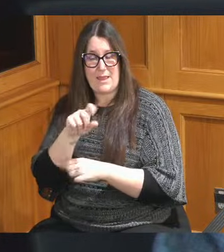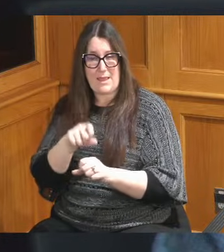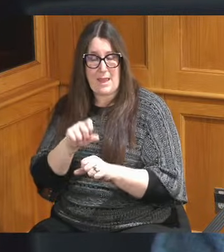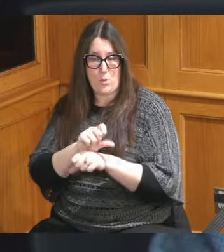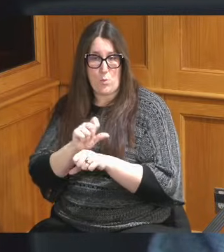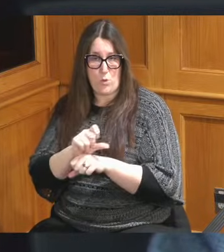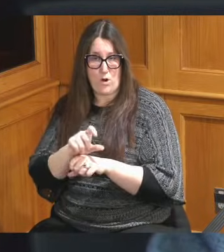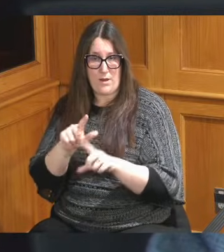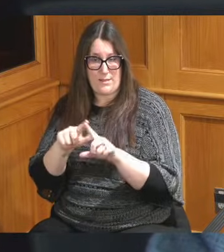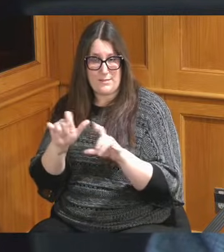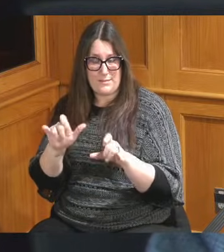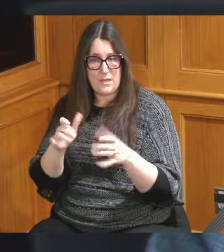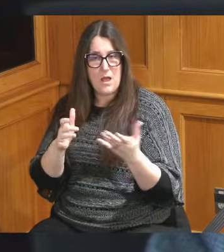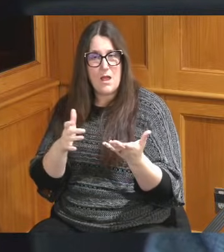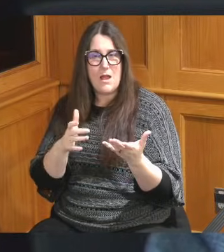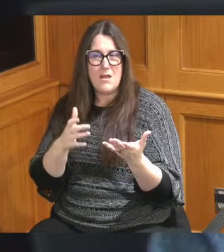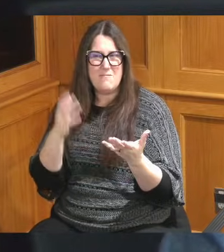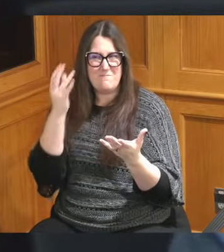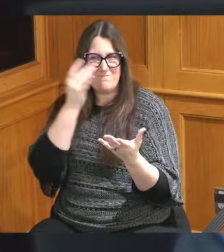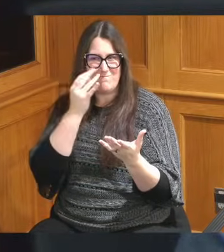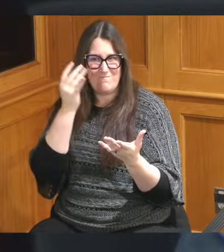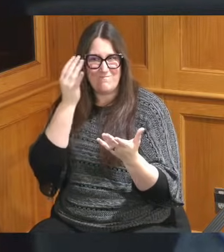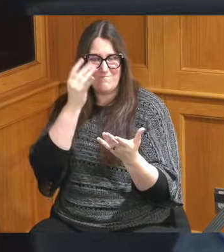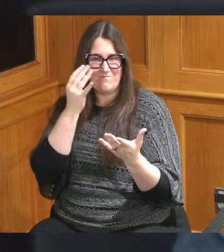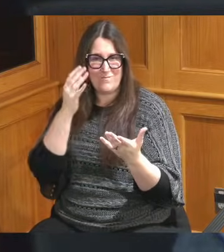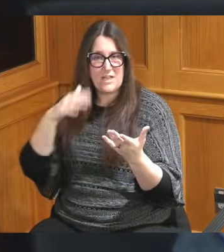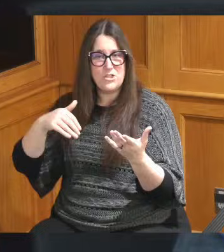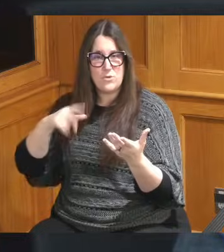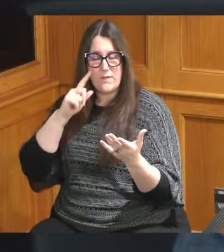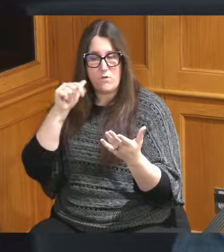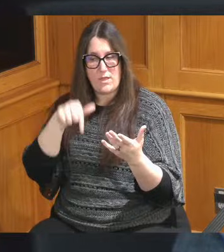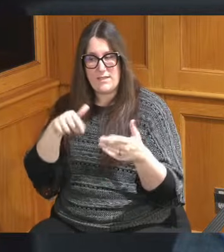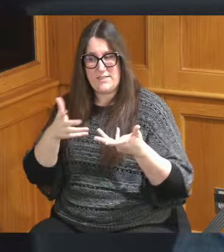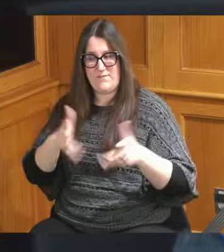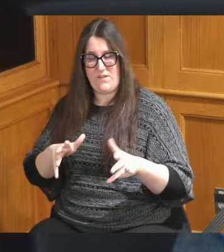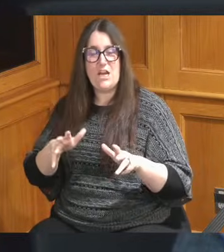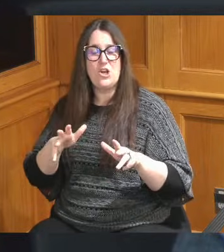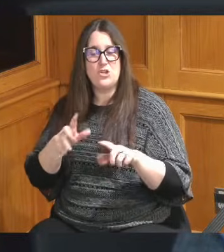and maybe we can think about that. It's too late for this one. This is done. but maybe we